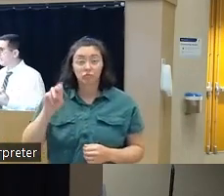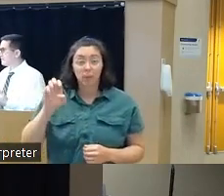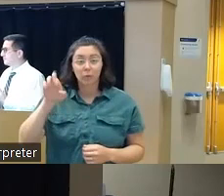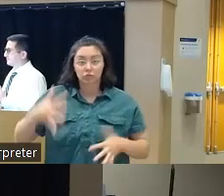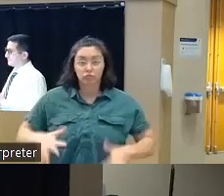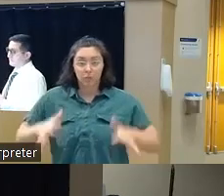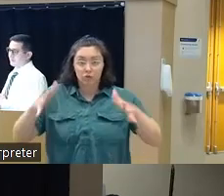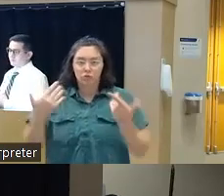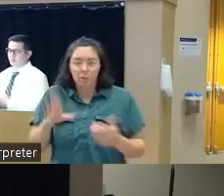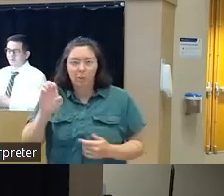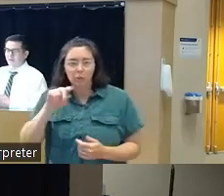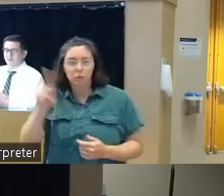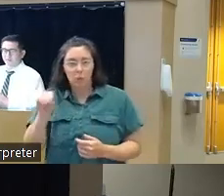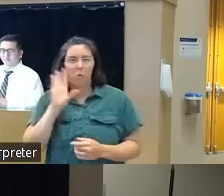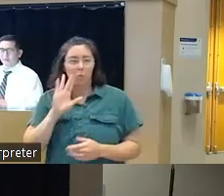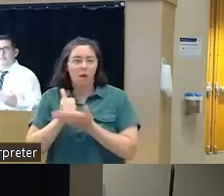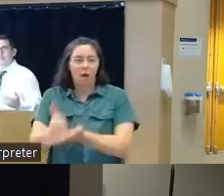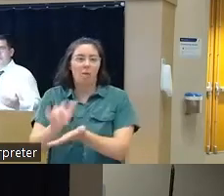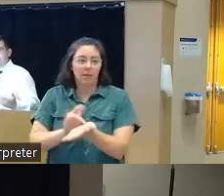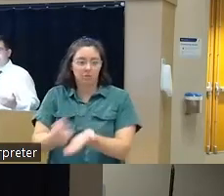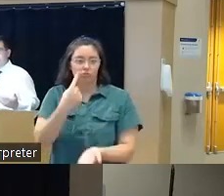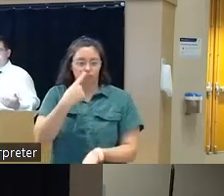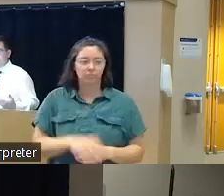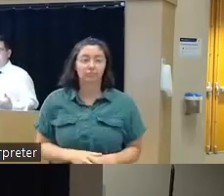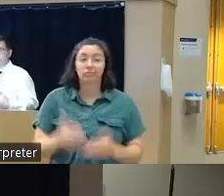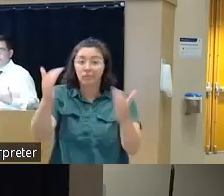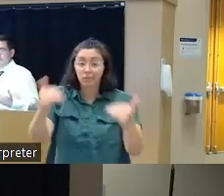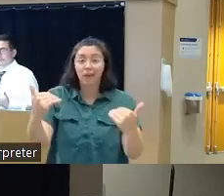benzodiazepines that's going to help resolve some of that if the patient has dementia you might use